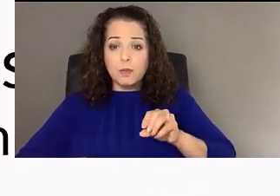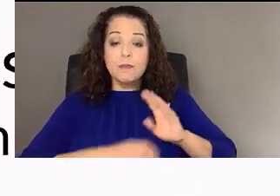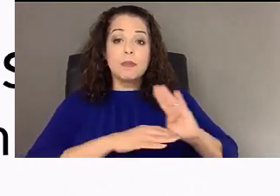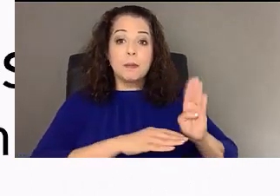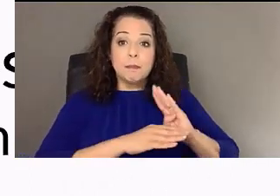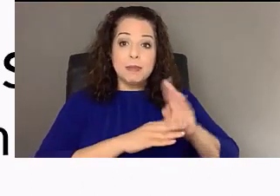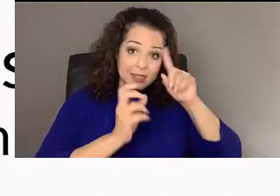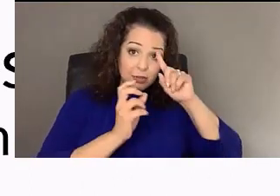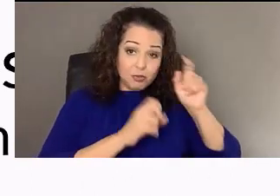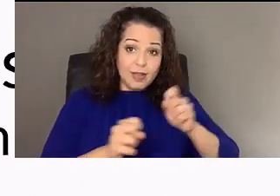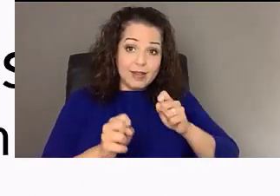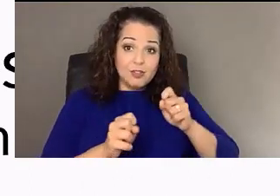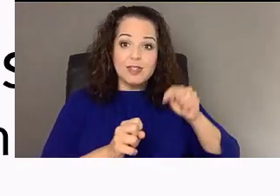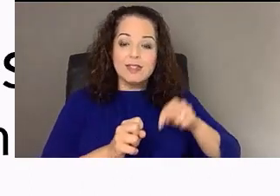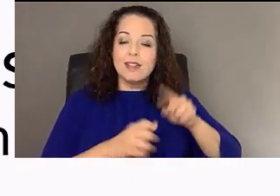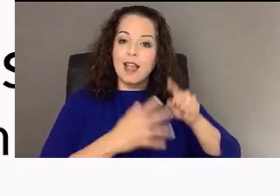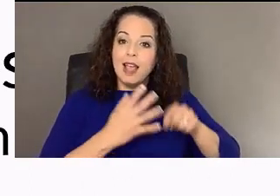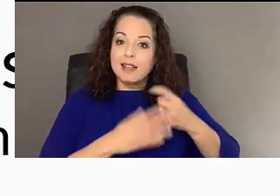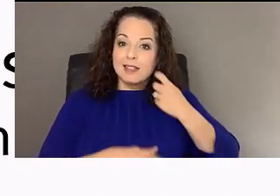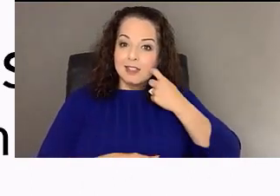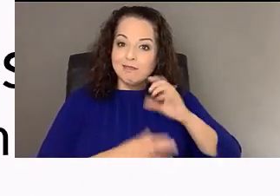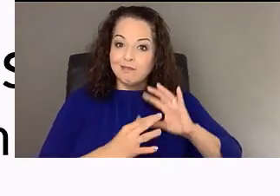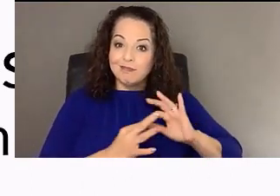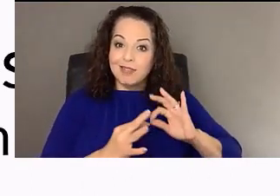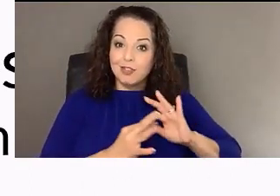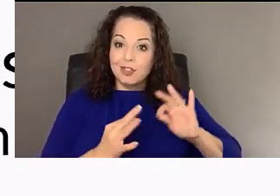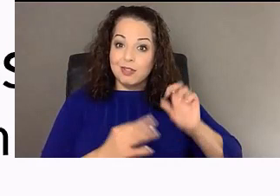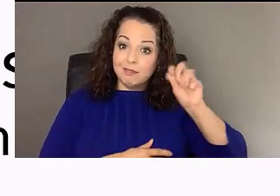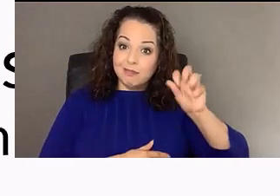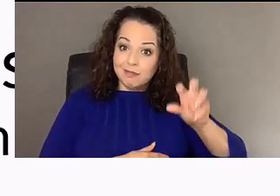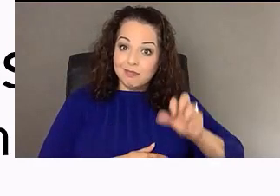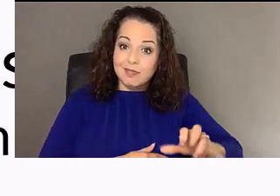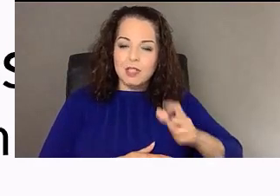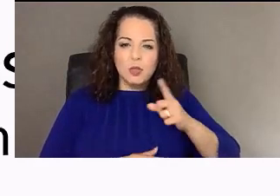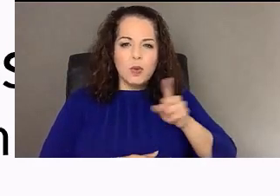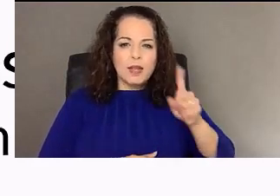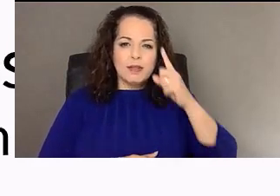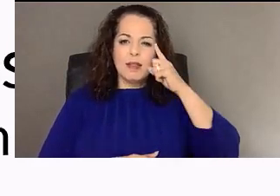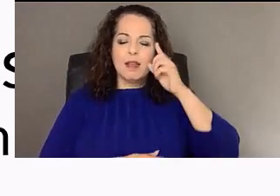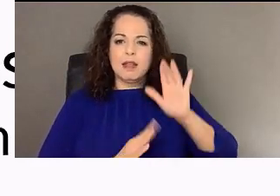So as I mentioned, some of you might be thinking, well, I'm not a business. That's OK.